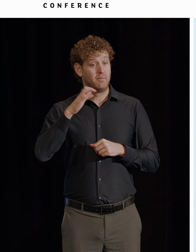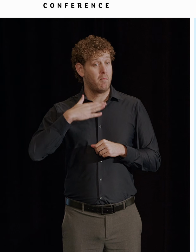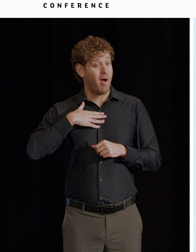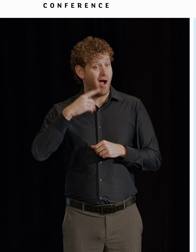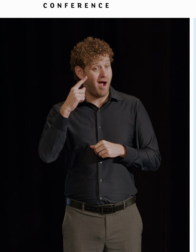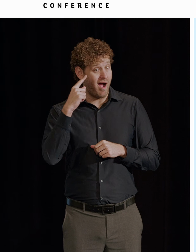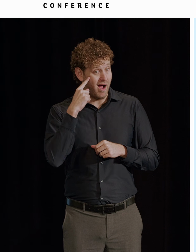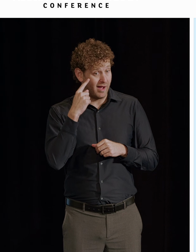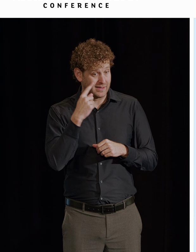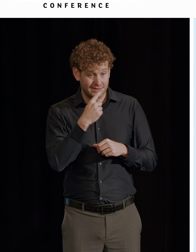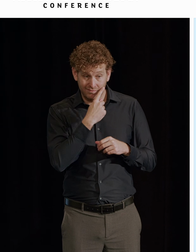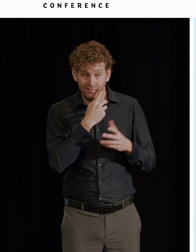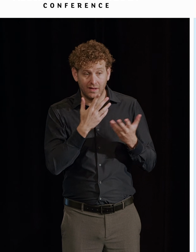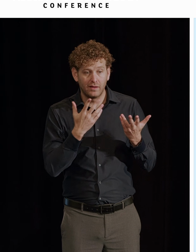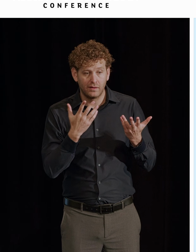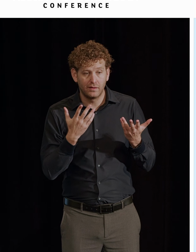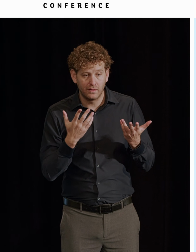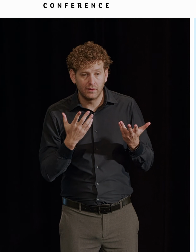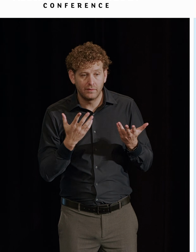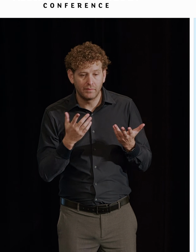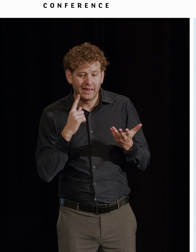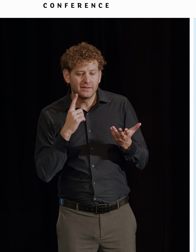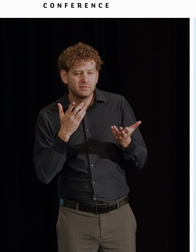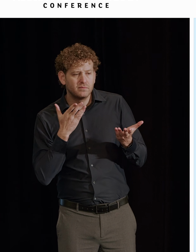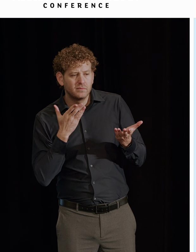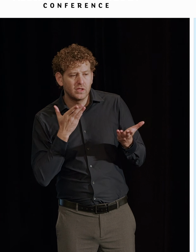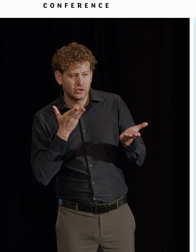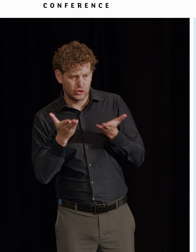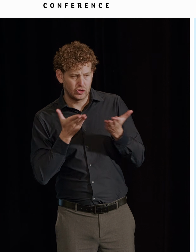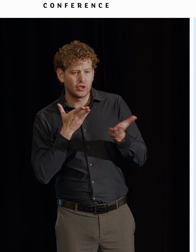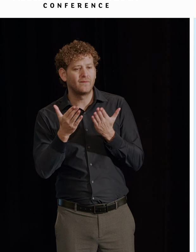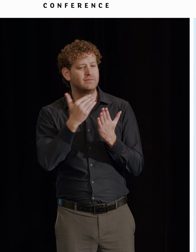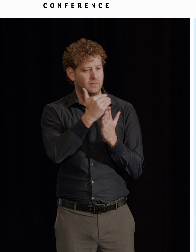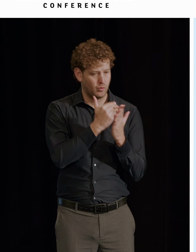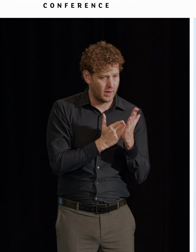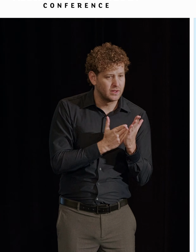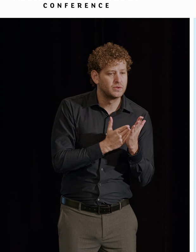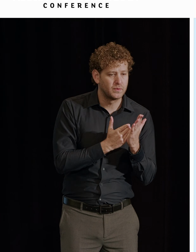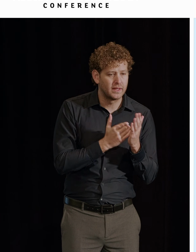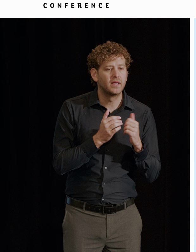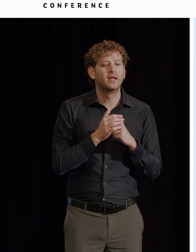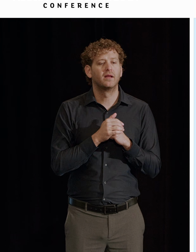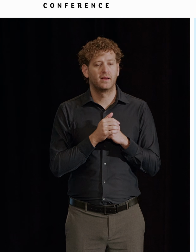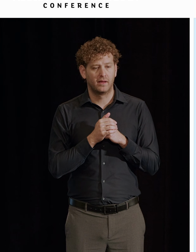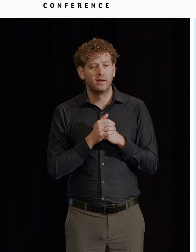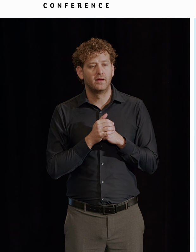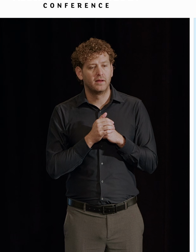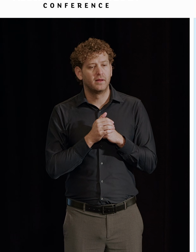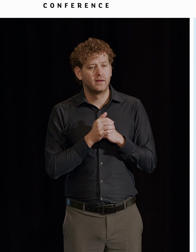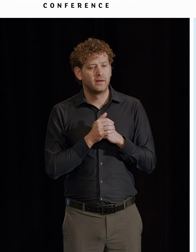This gives users hands-free access to specially trained customer service agents at major brands.